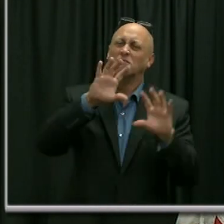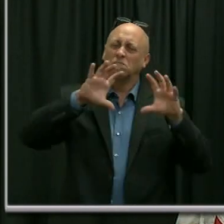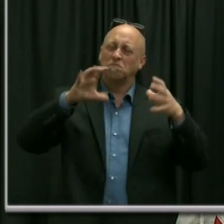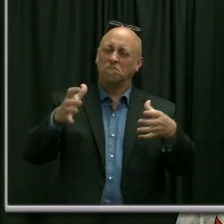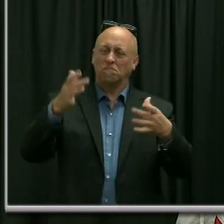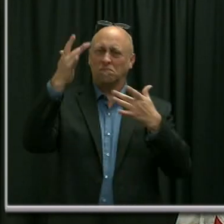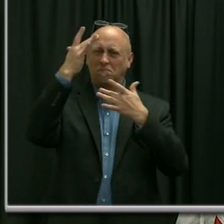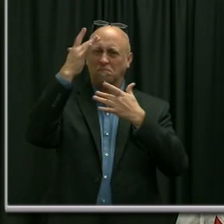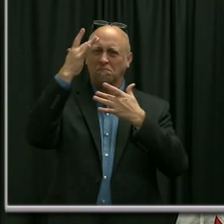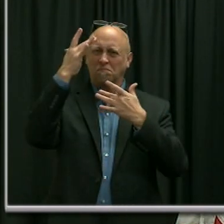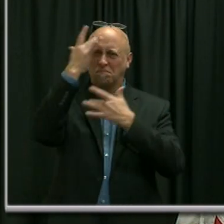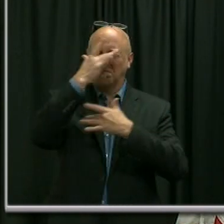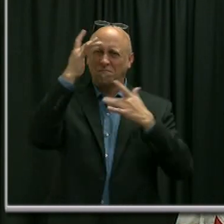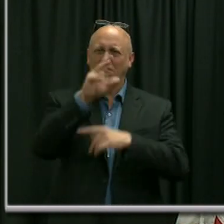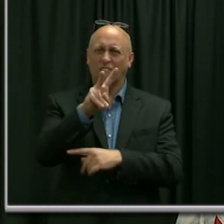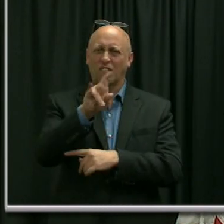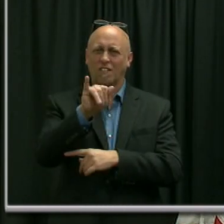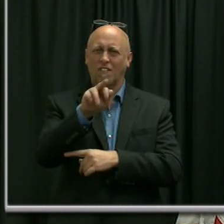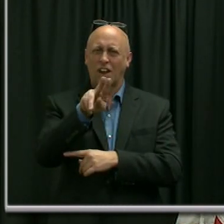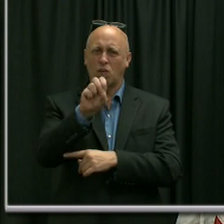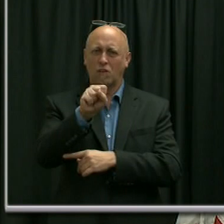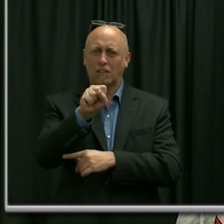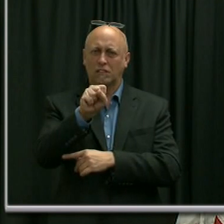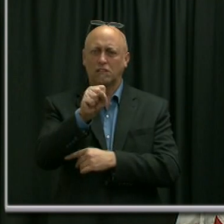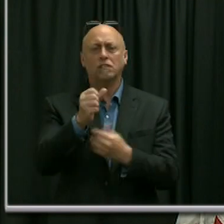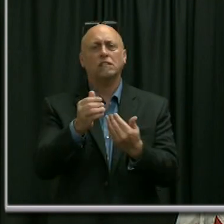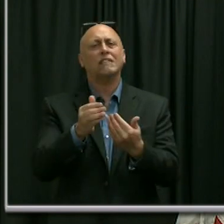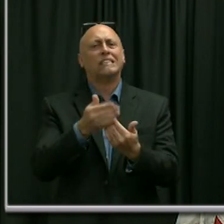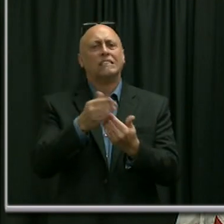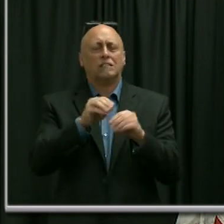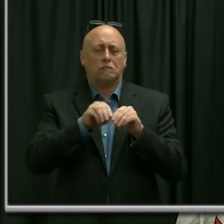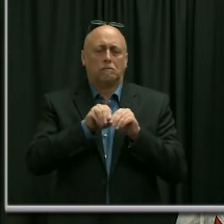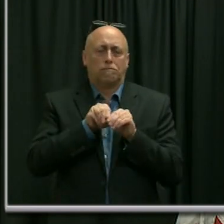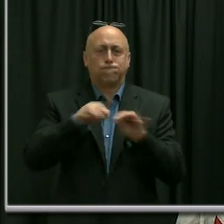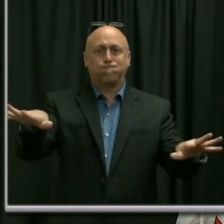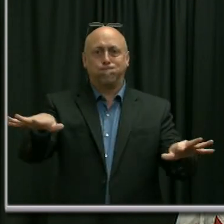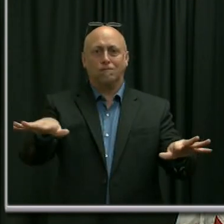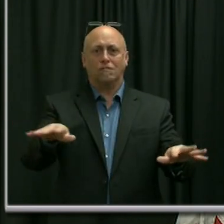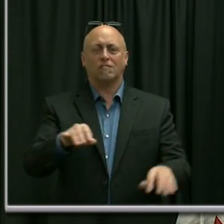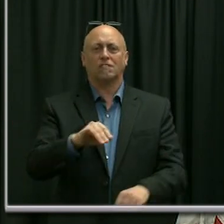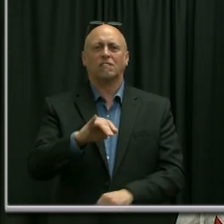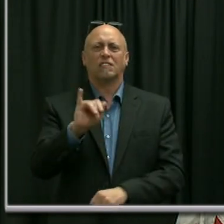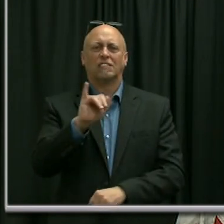THIS FARCE BELONGS TO A FAMILY OF VIRUSES THAT HAVE A VERY